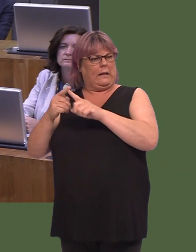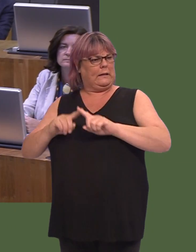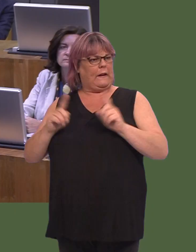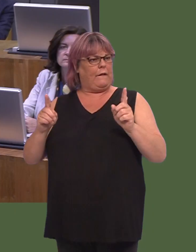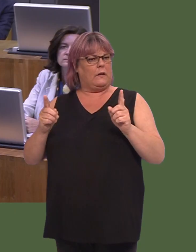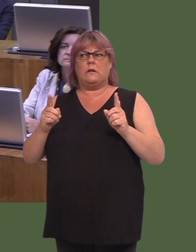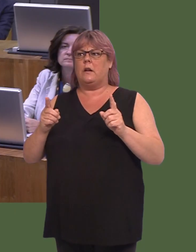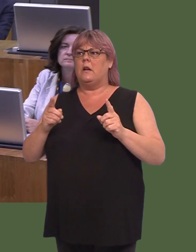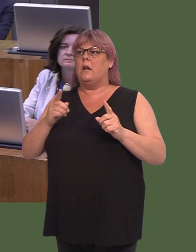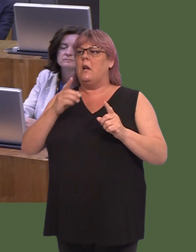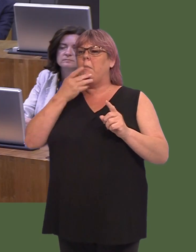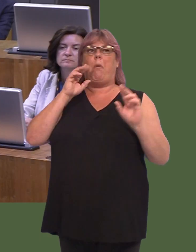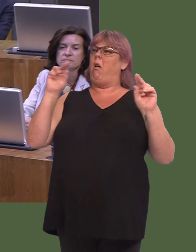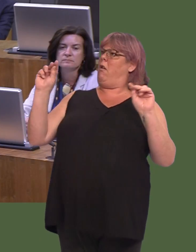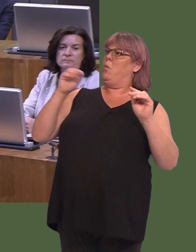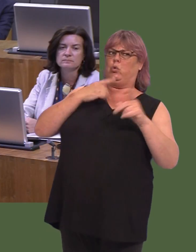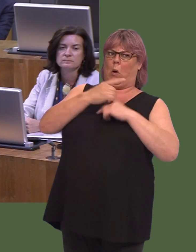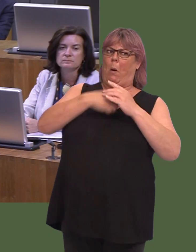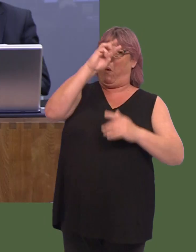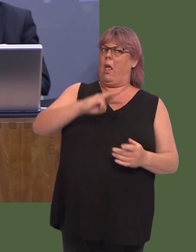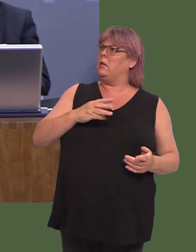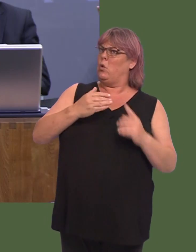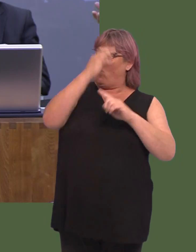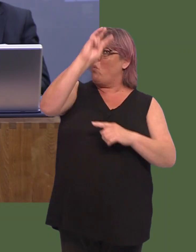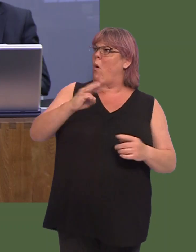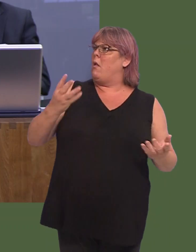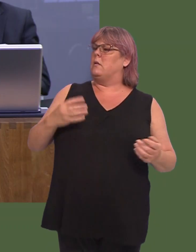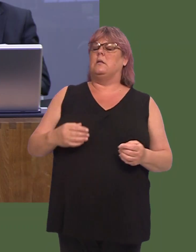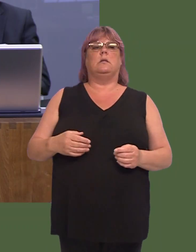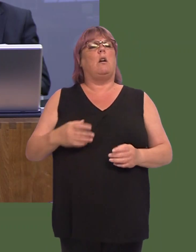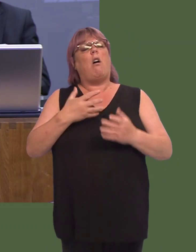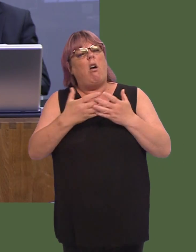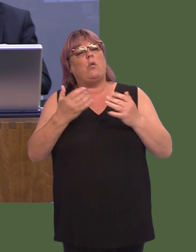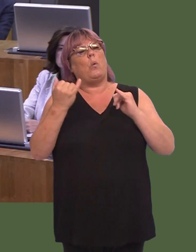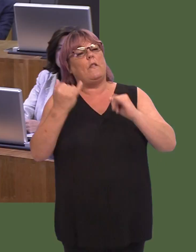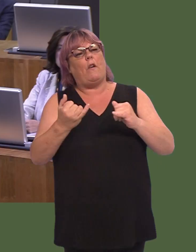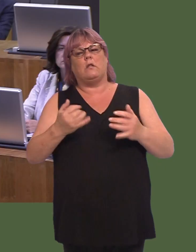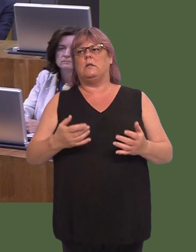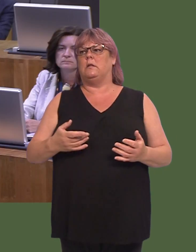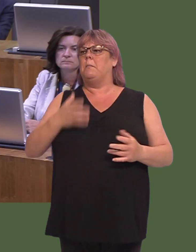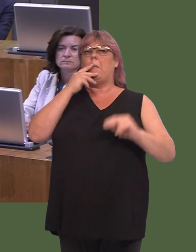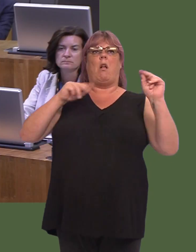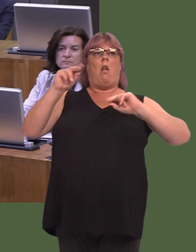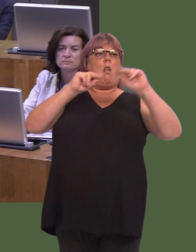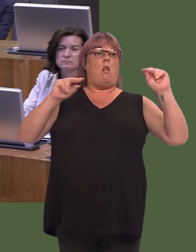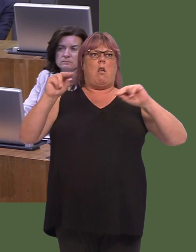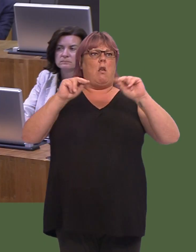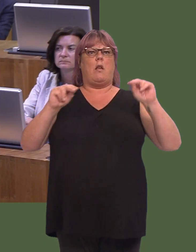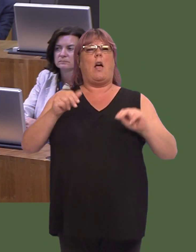England, where if there is an issue like Gosport it's always the fault—[Interruption.] It's always the fault—[Interruption.]